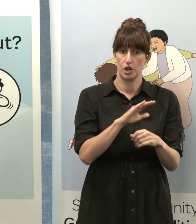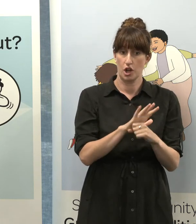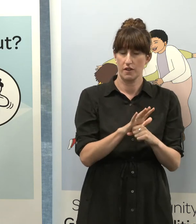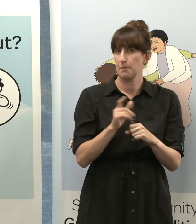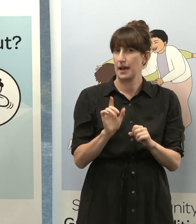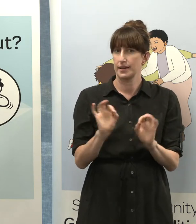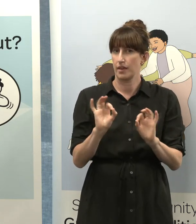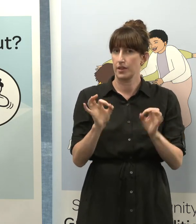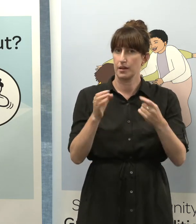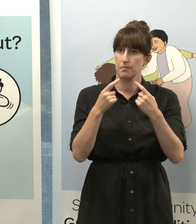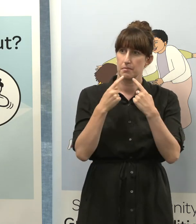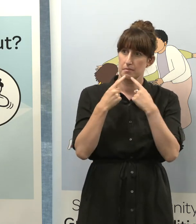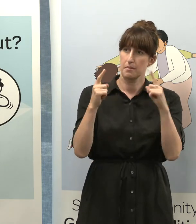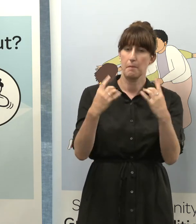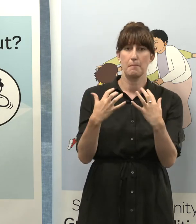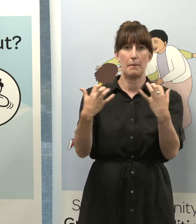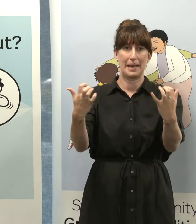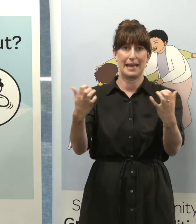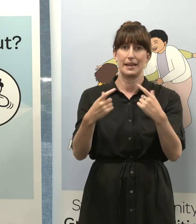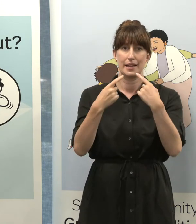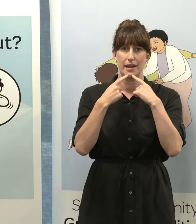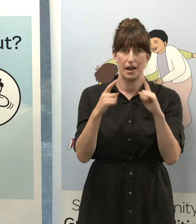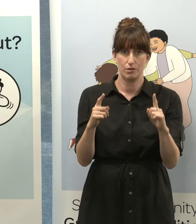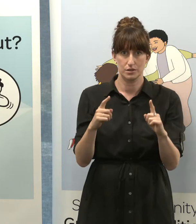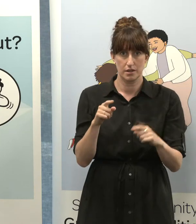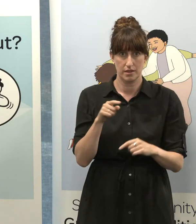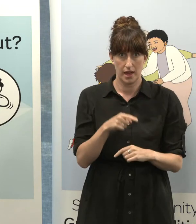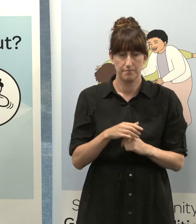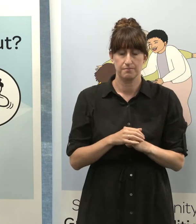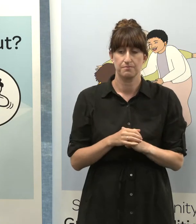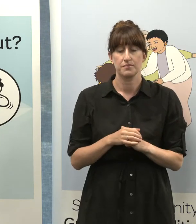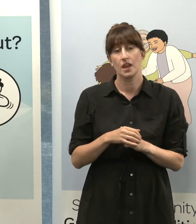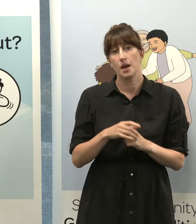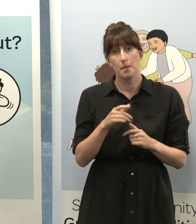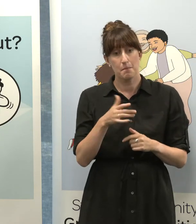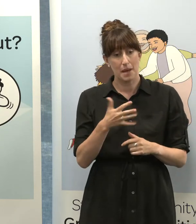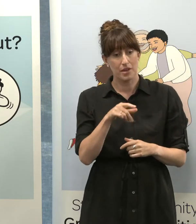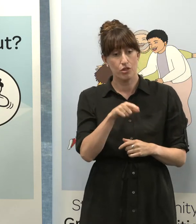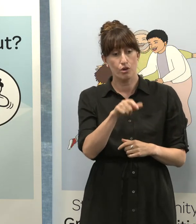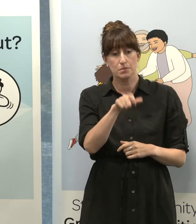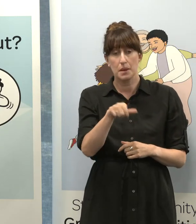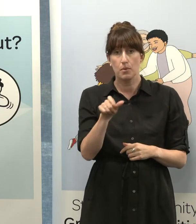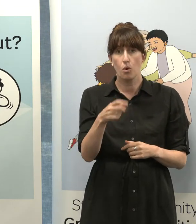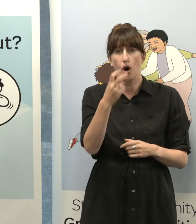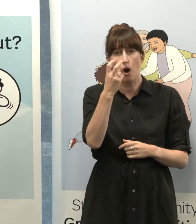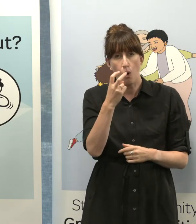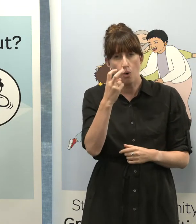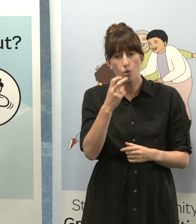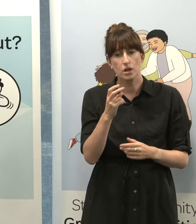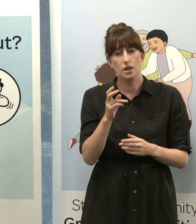deaths database of people who died within 28 days of a COVID diagnosis but they haven't to